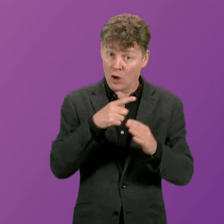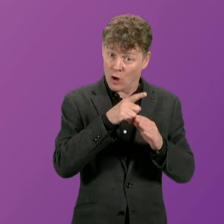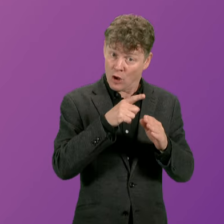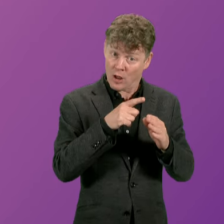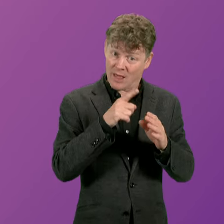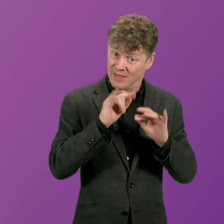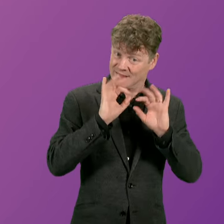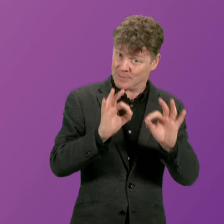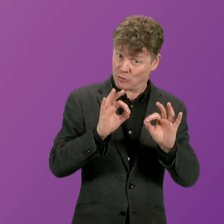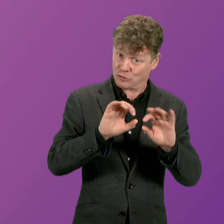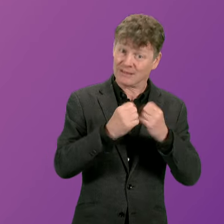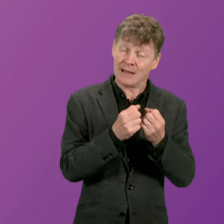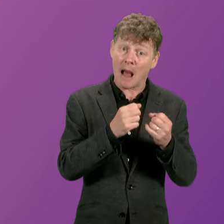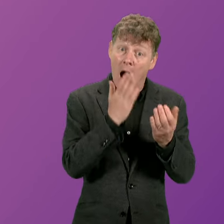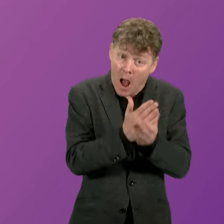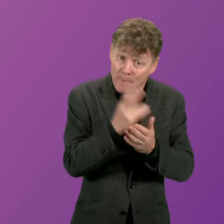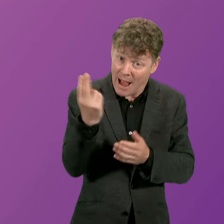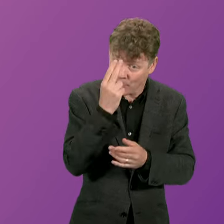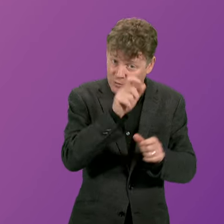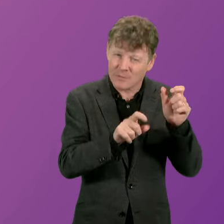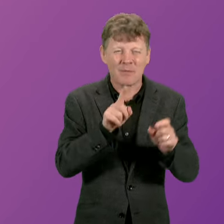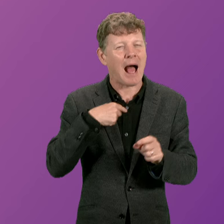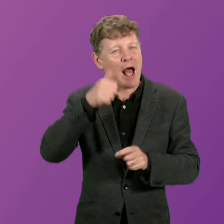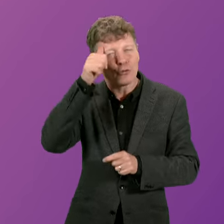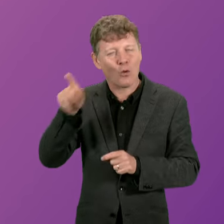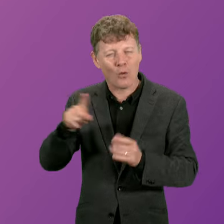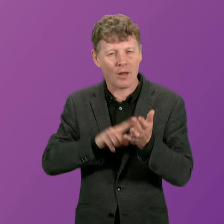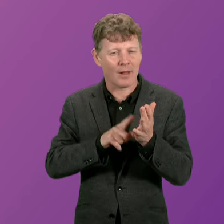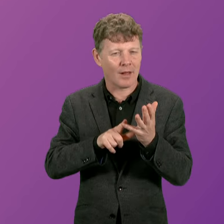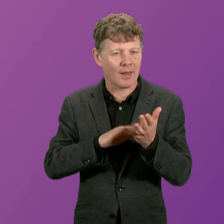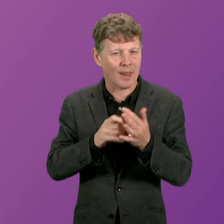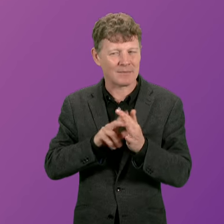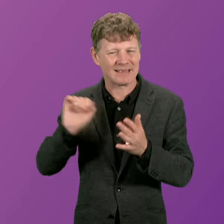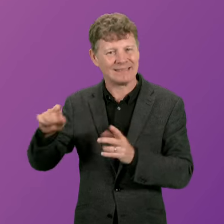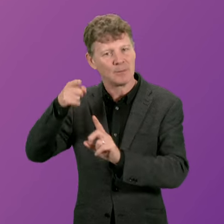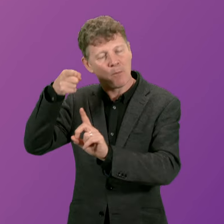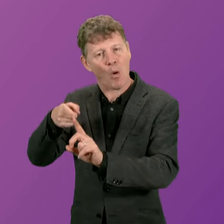but I understand the point that Mr Lumsden makes about the importance of ambulances being free.